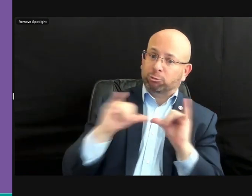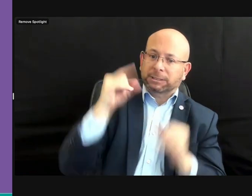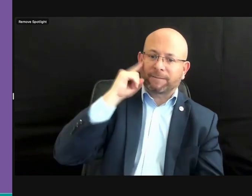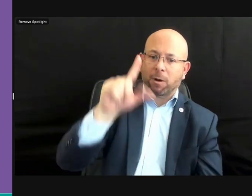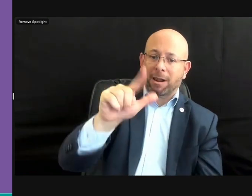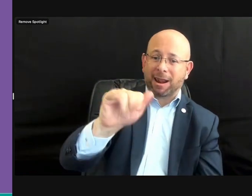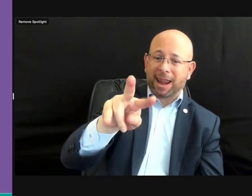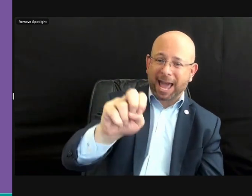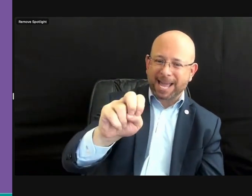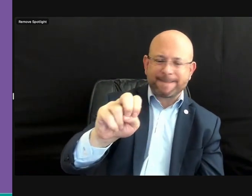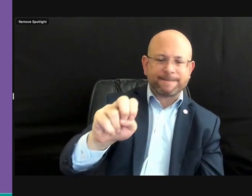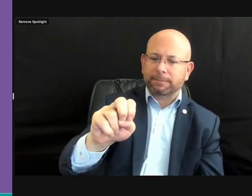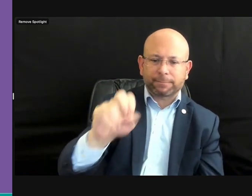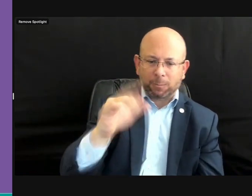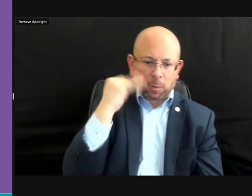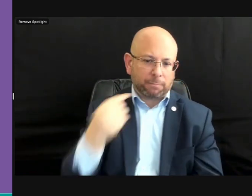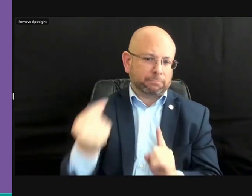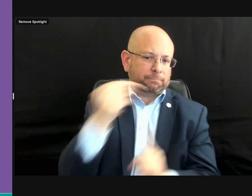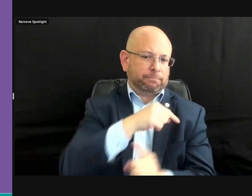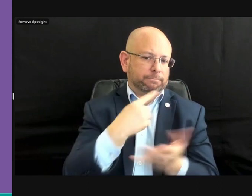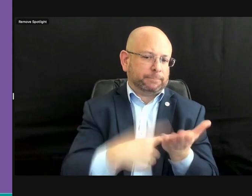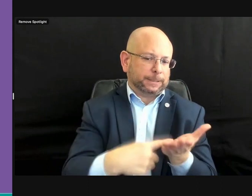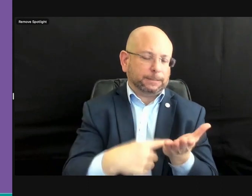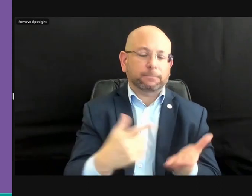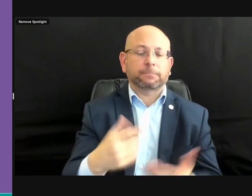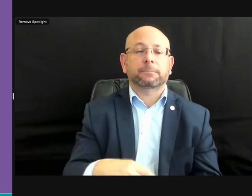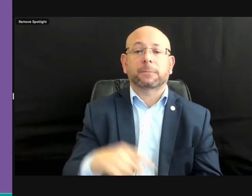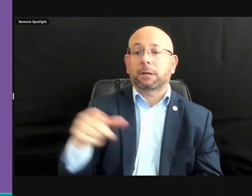There are no metrics yet for live captioning.